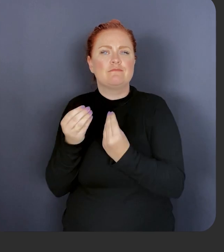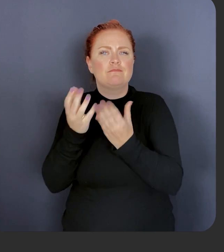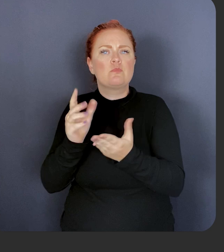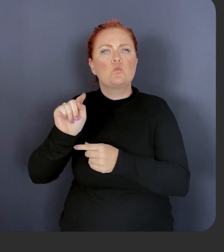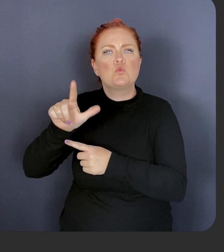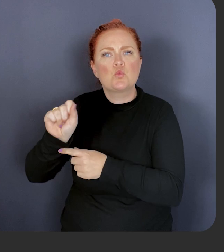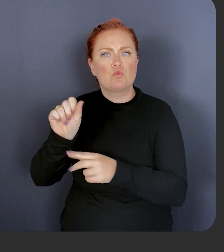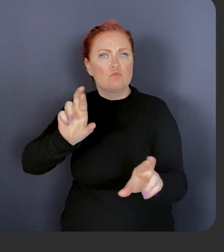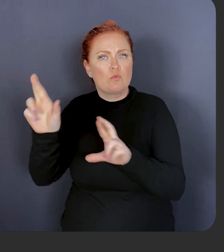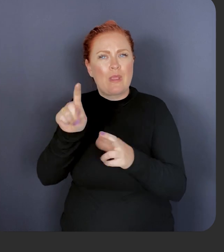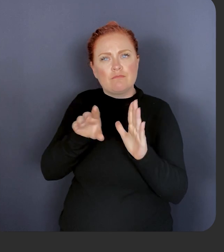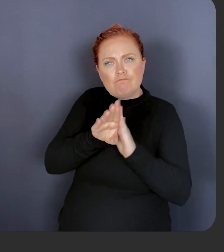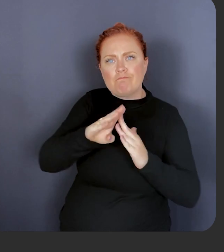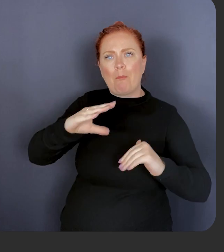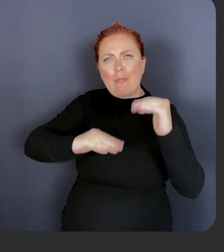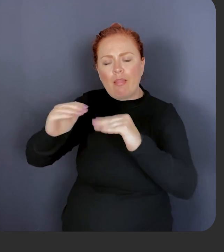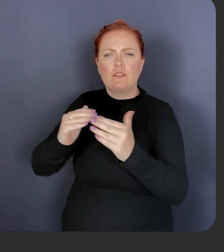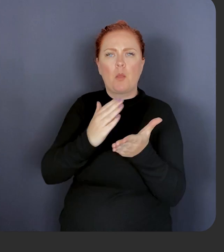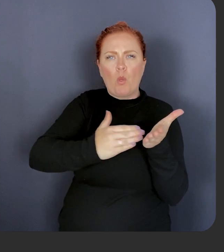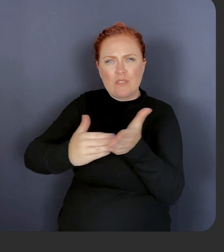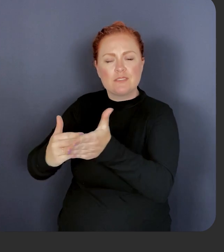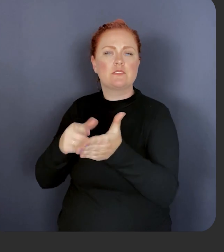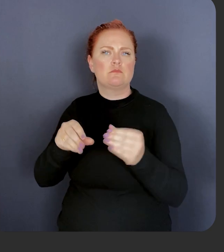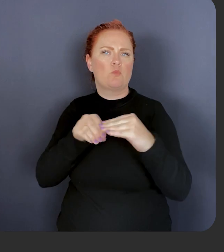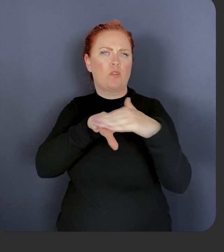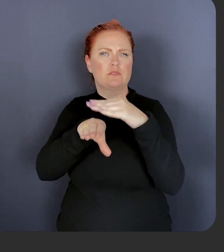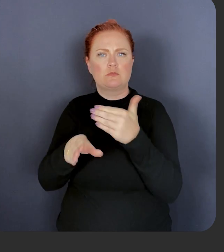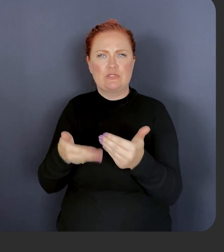so that you can build components that are more accessible. It's going to give you ways to hook